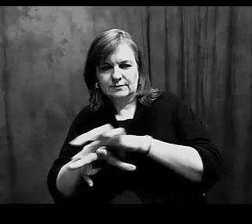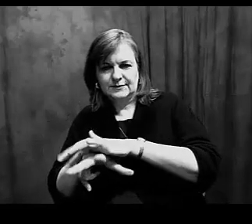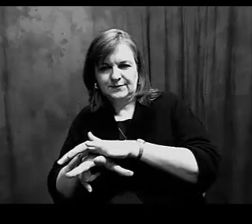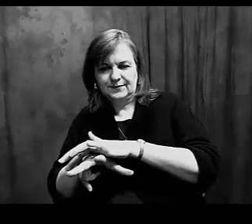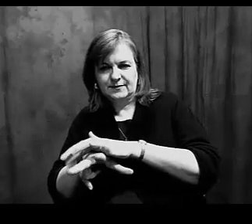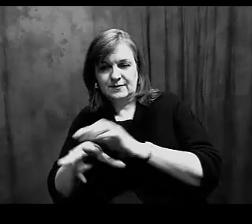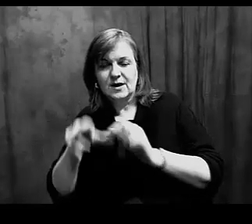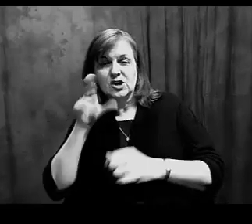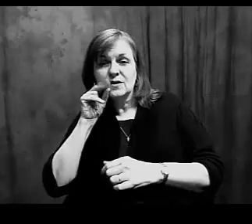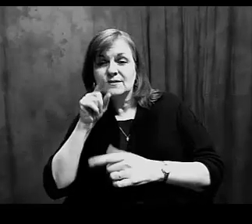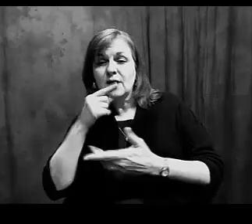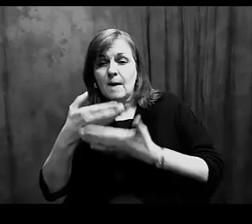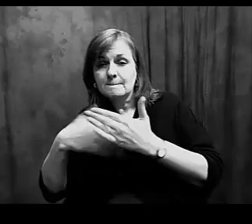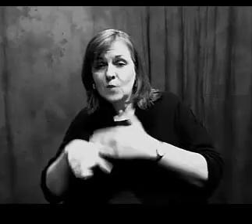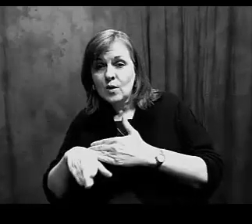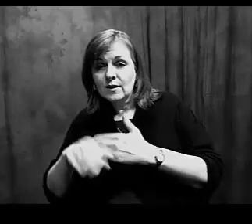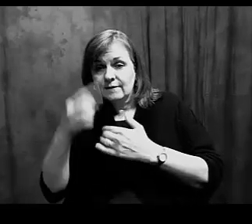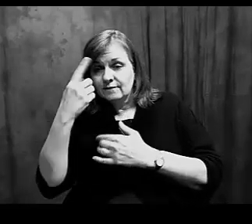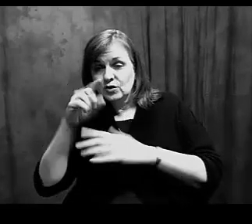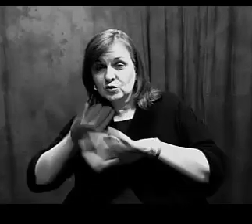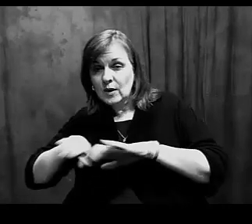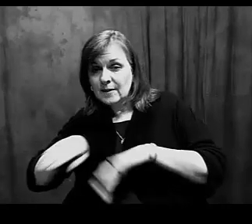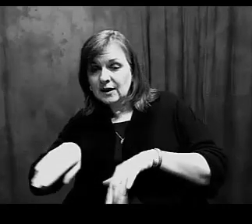ducks are born to swim chickens are not